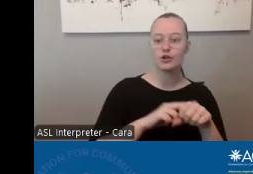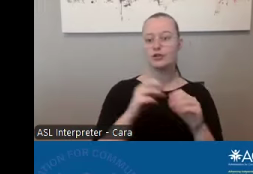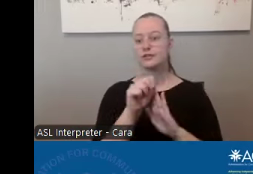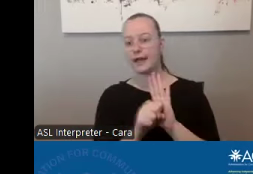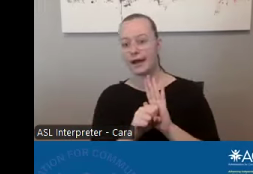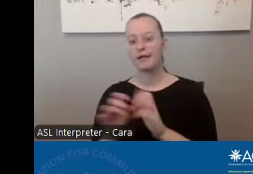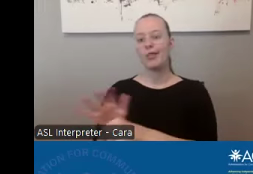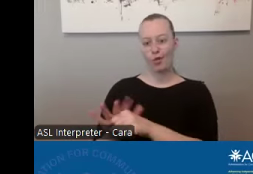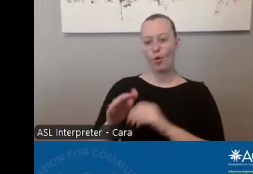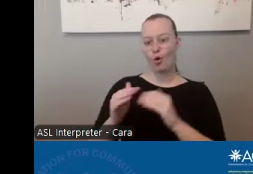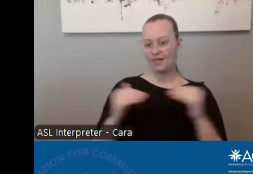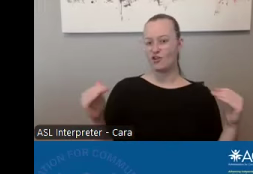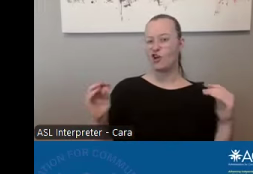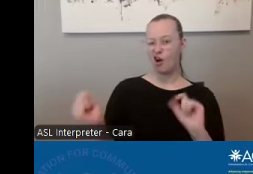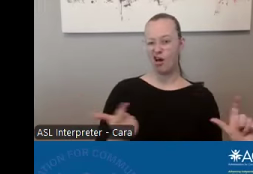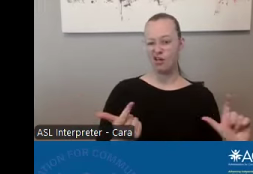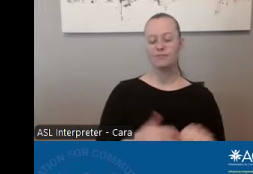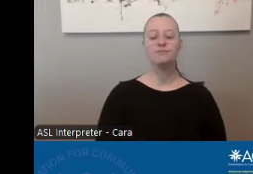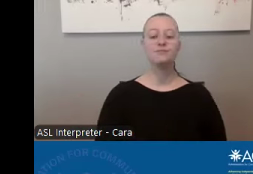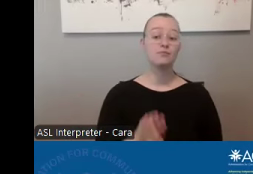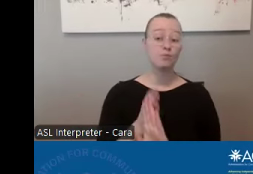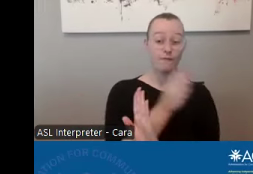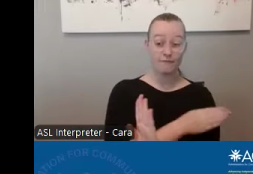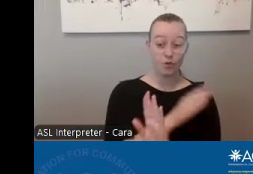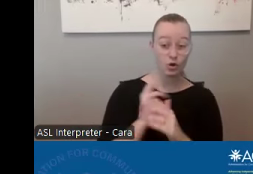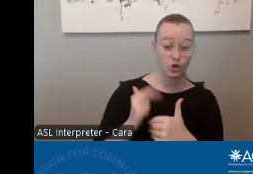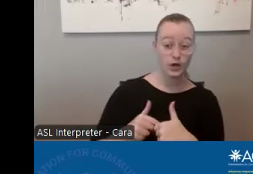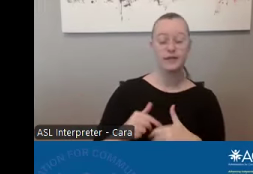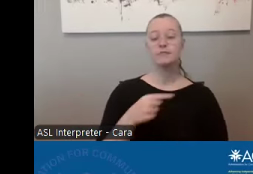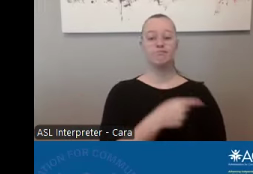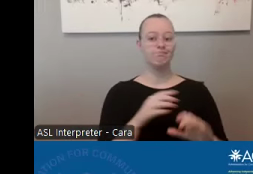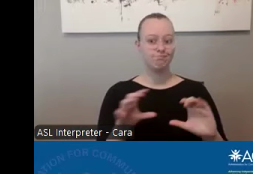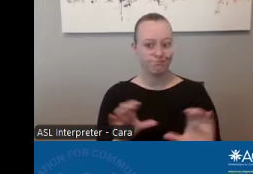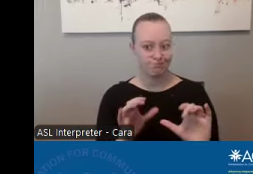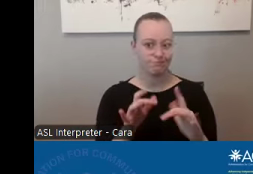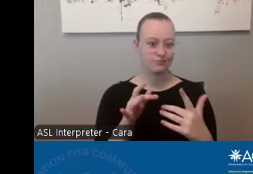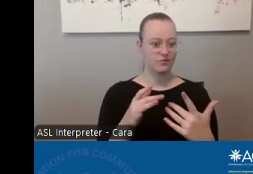Prior to joining the Department of Labor, SJ spent her career researching and working to advance policies that help support